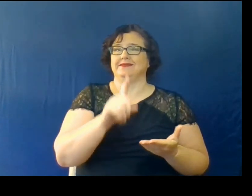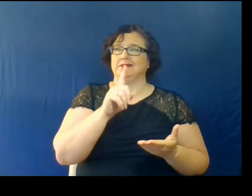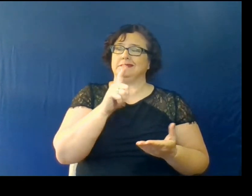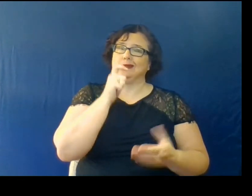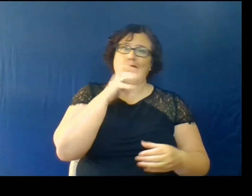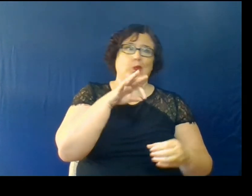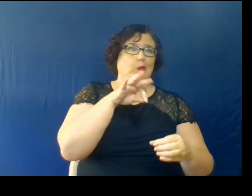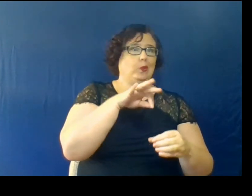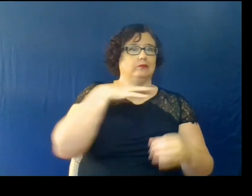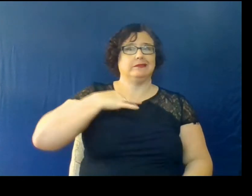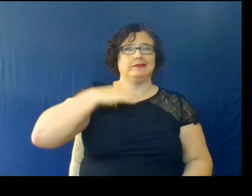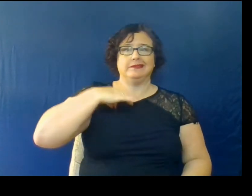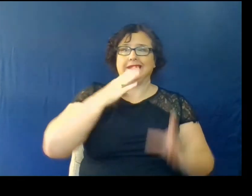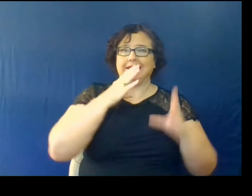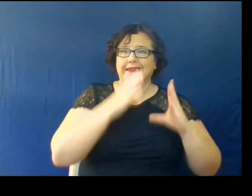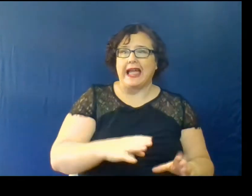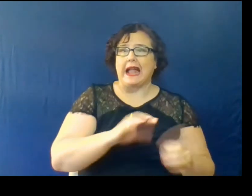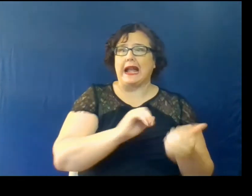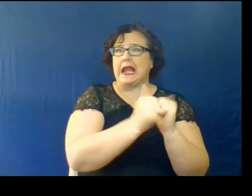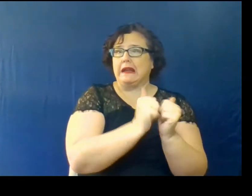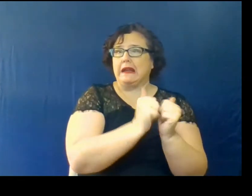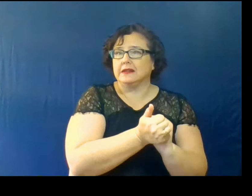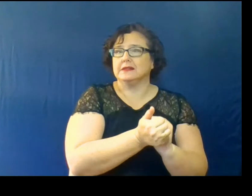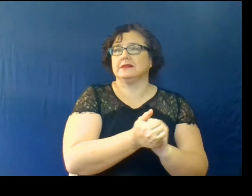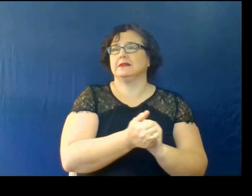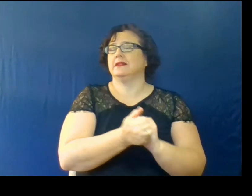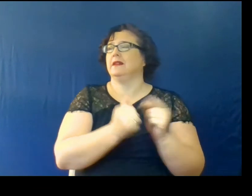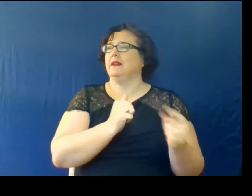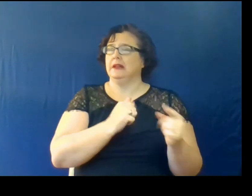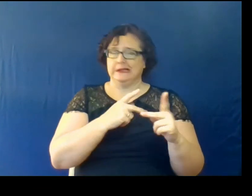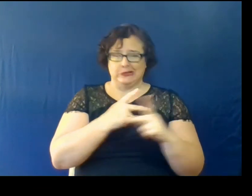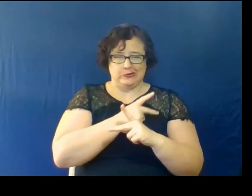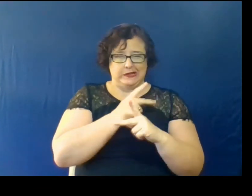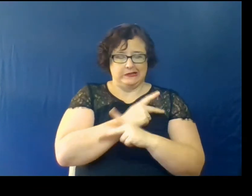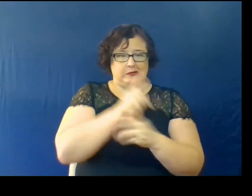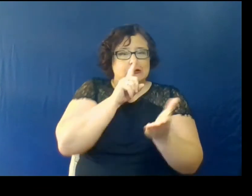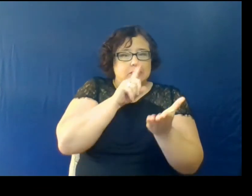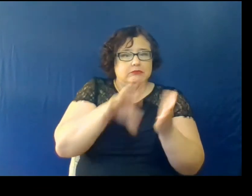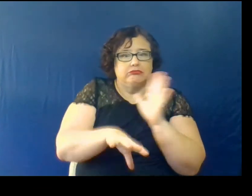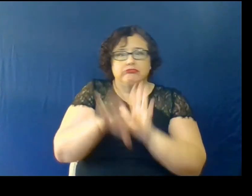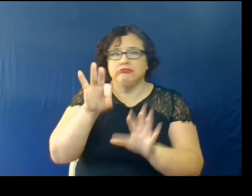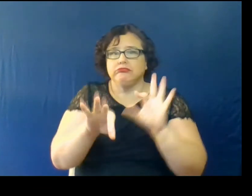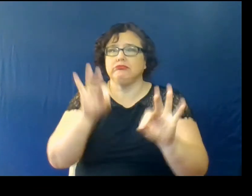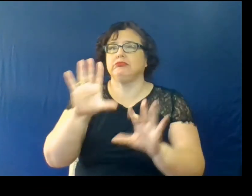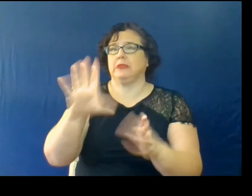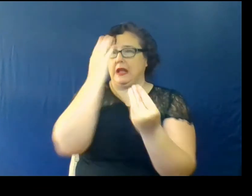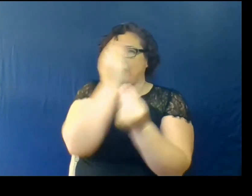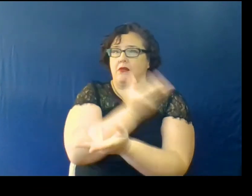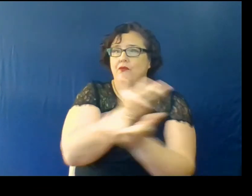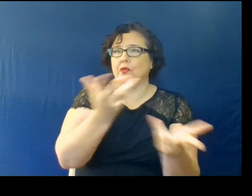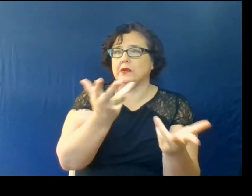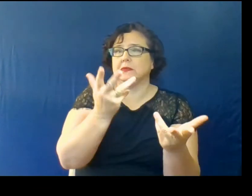you are anticipating on voting and trying to acquire that information. That is so important to